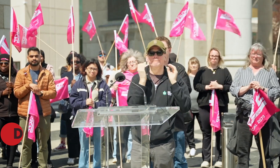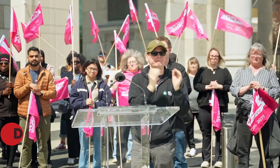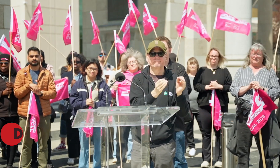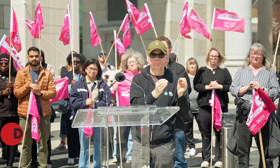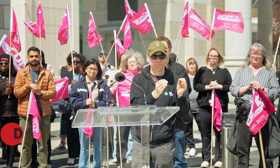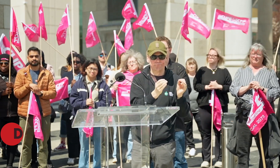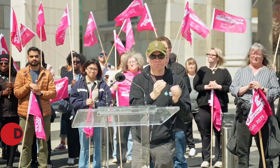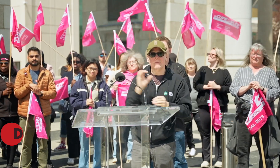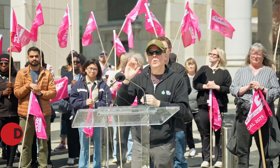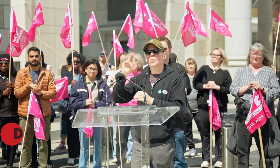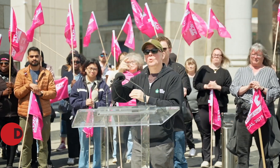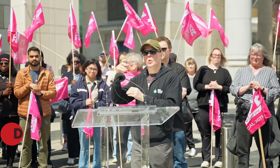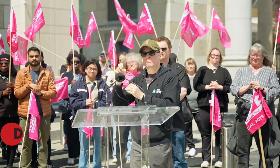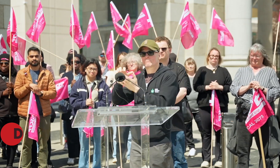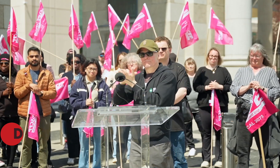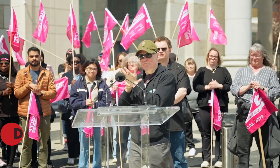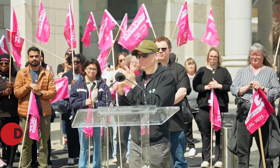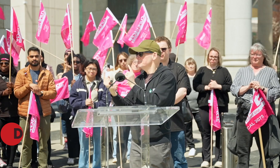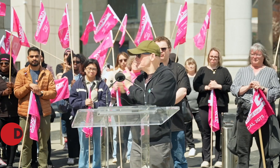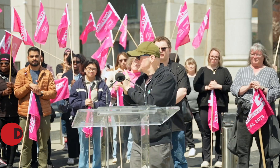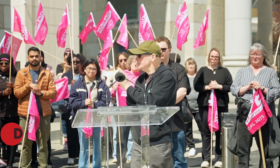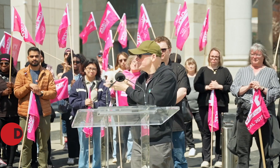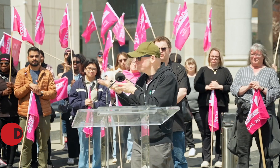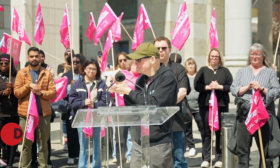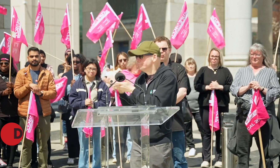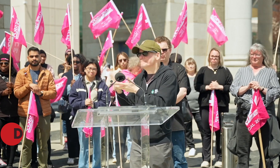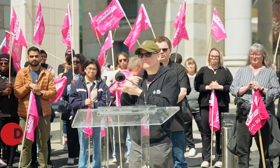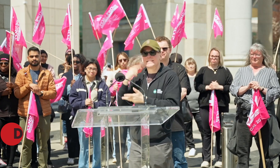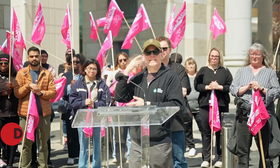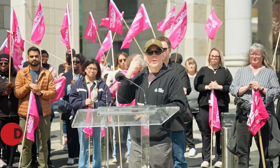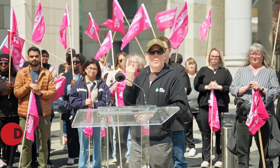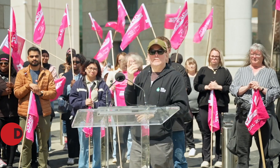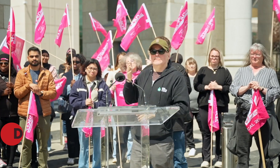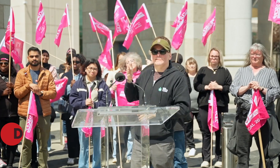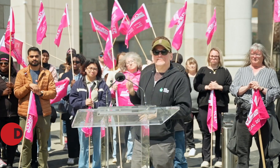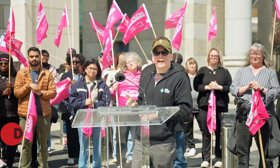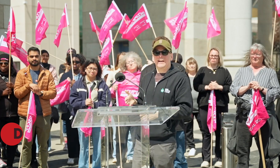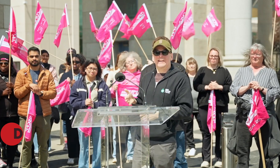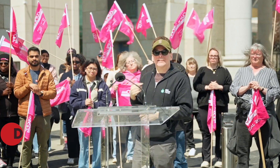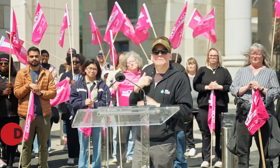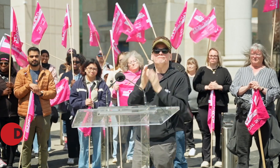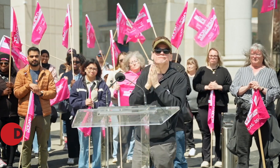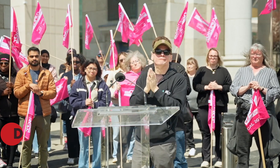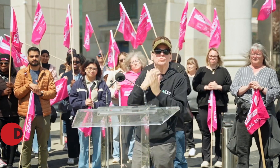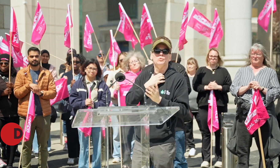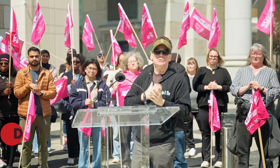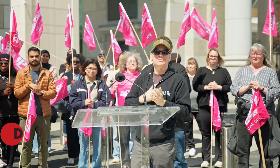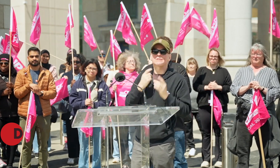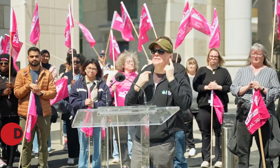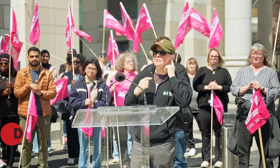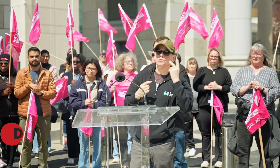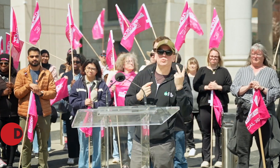I didn't hear anything. CUPE did respond back and forth. I only know one side and wished I could hear both sides.